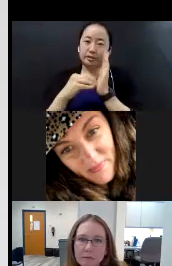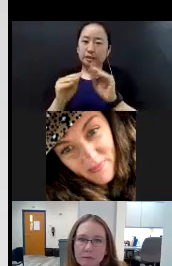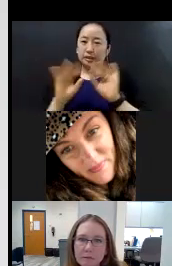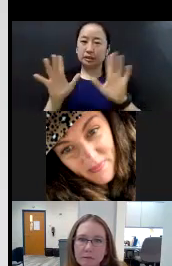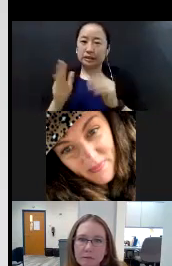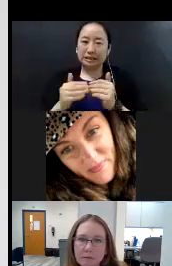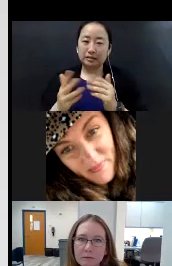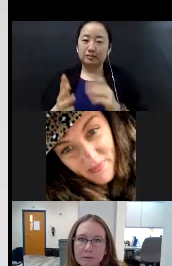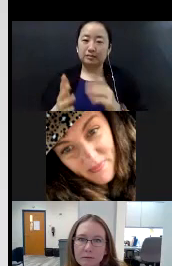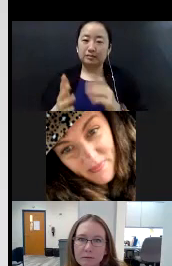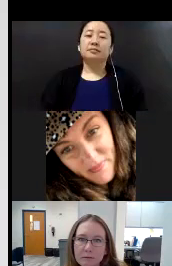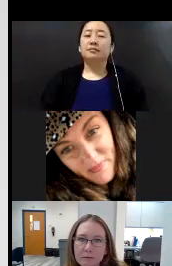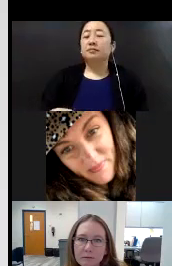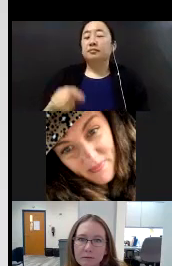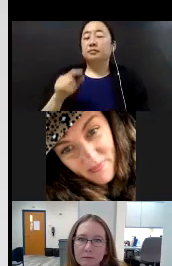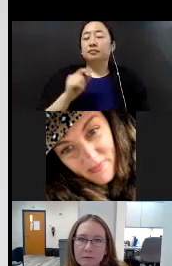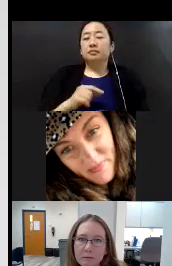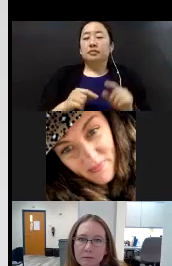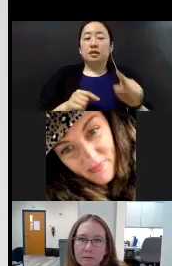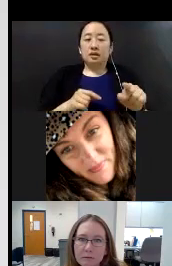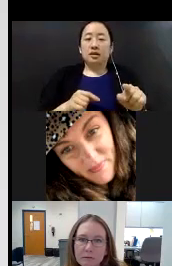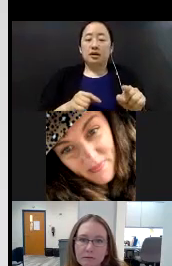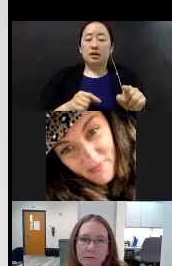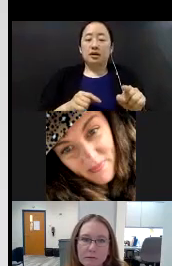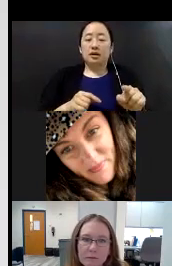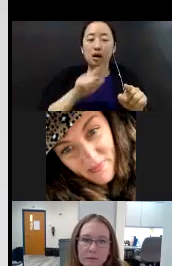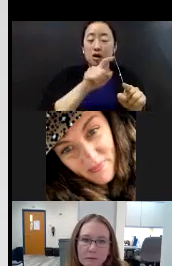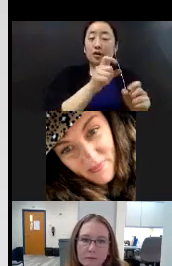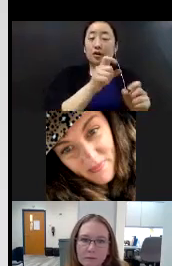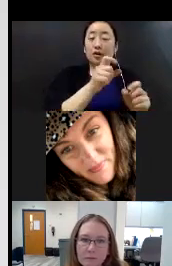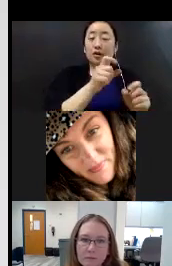DOWNLOAD -- UPLOAD IT LIKE A PDF FOR A DOCUMENT OR